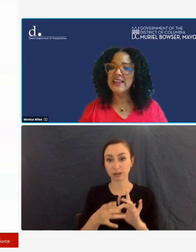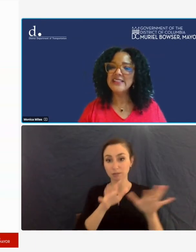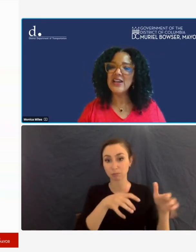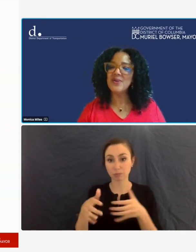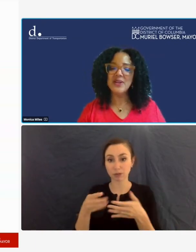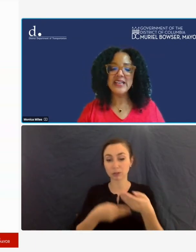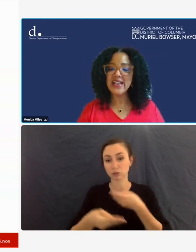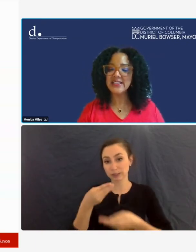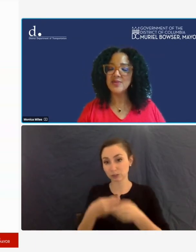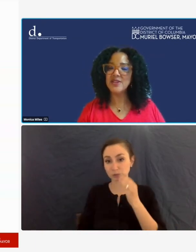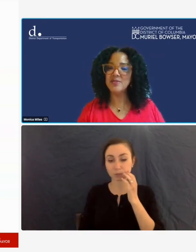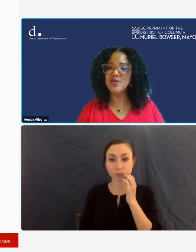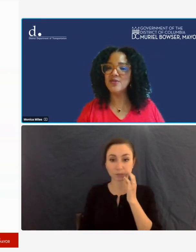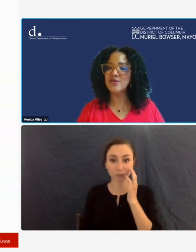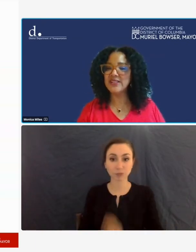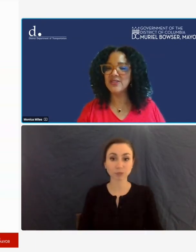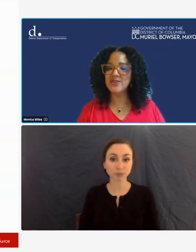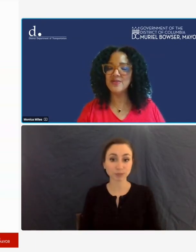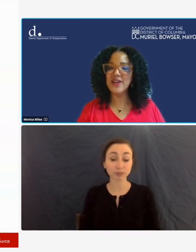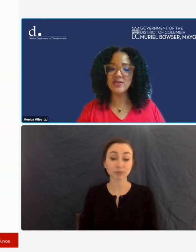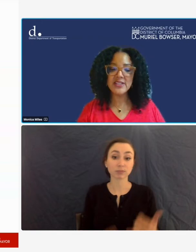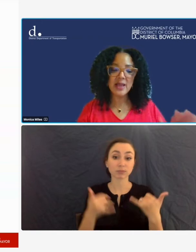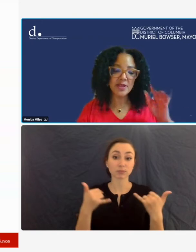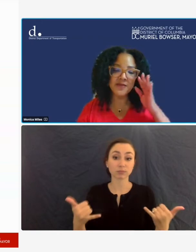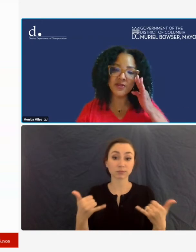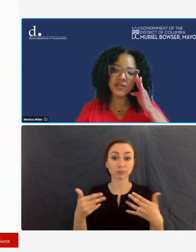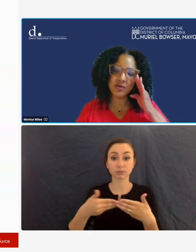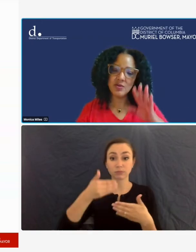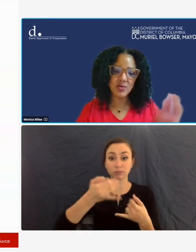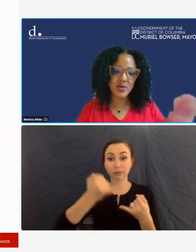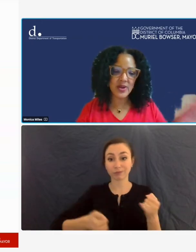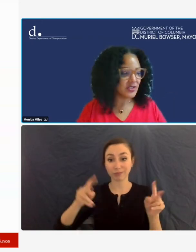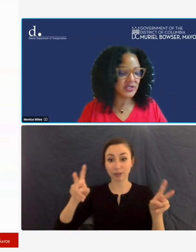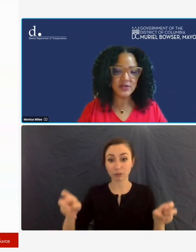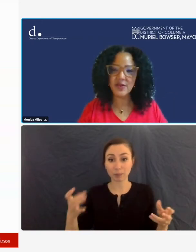so next we're going to move on to the final topic if there's no questions so far let's